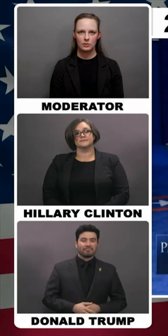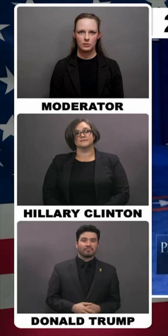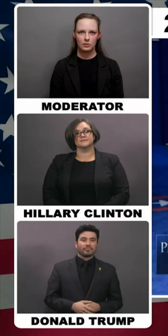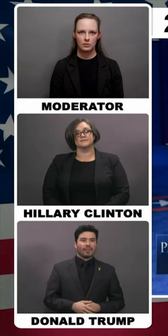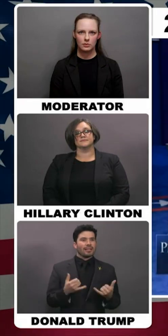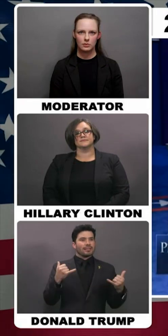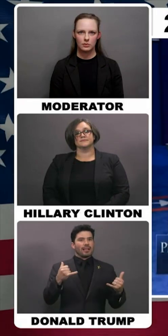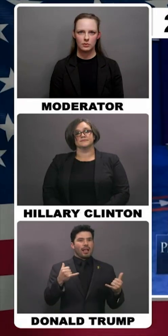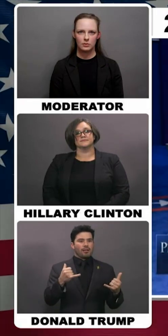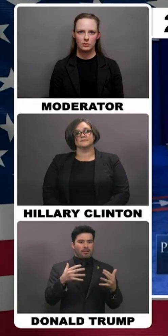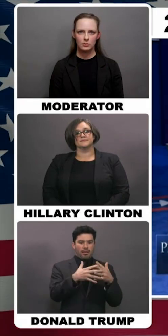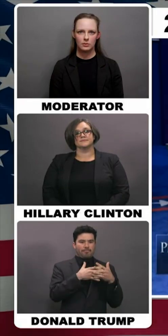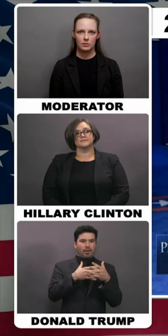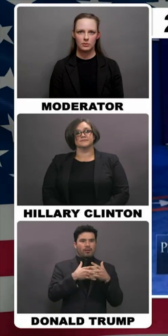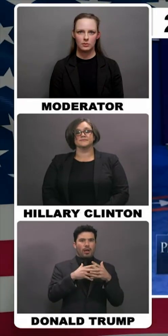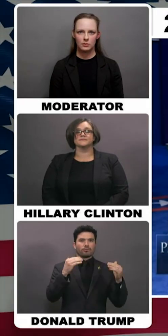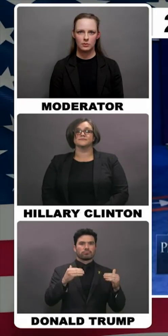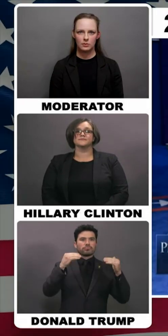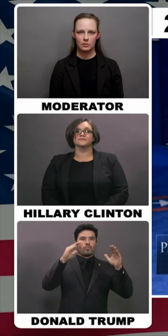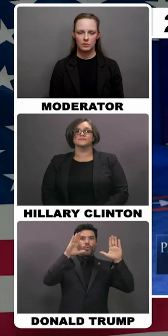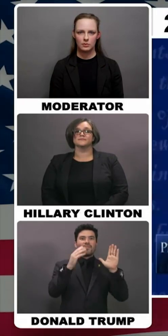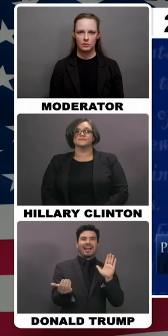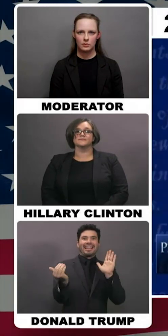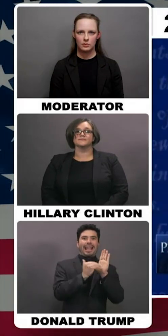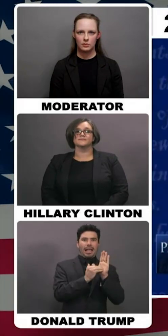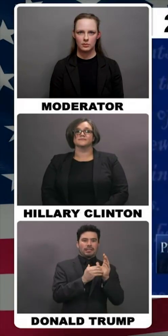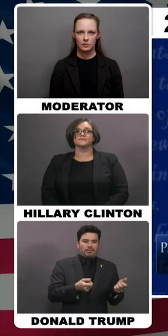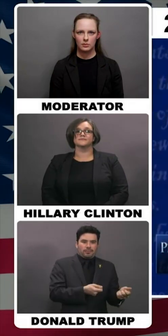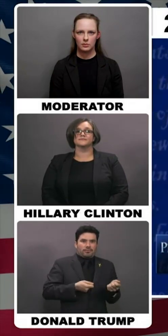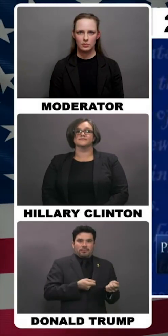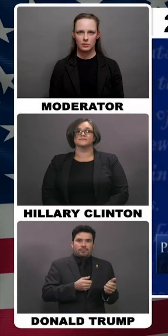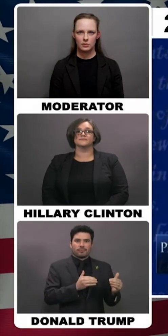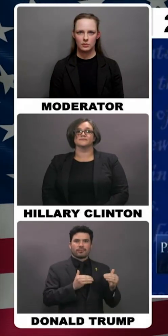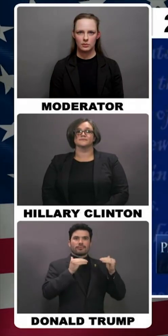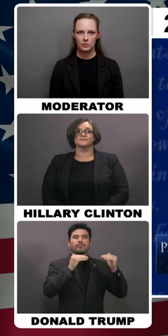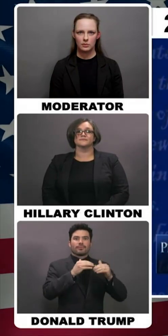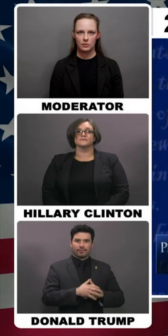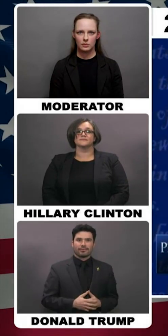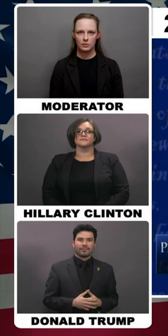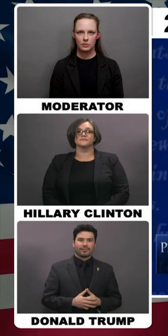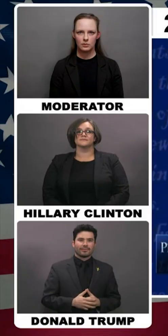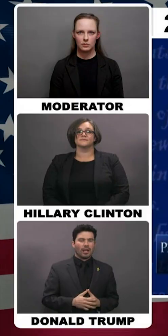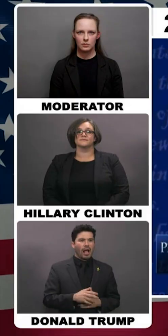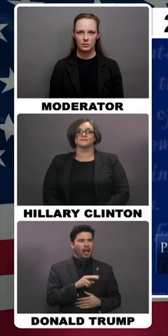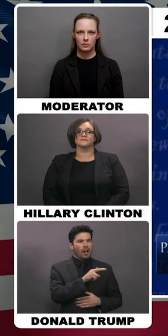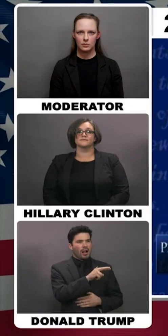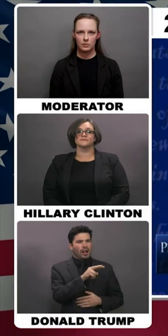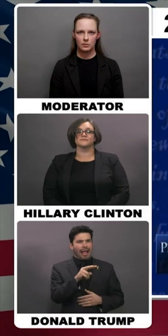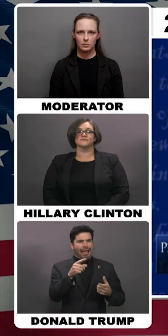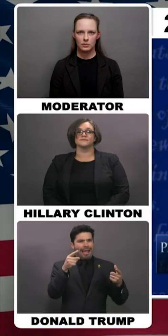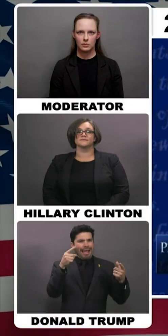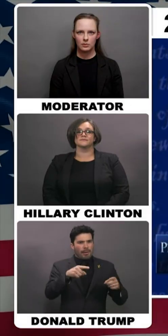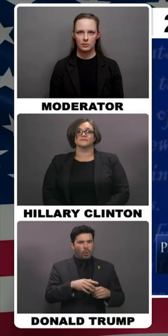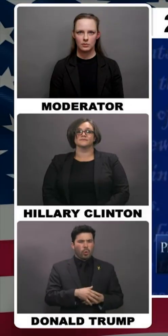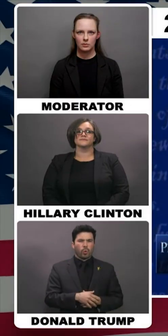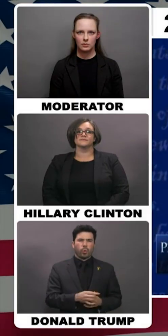When I watch the deals being made, when I watch what's happening with some horrible things like Obamacare,